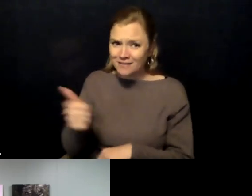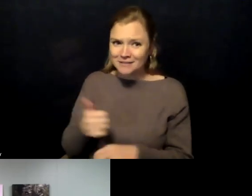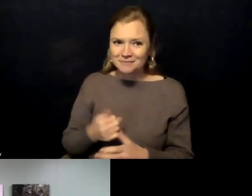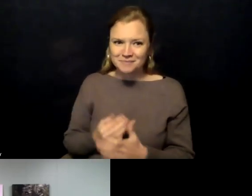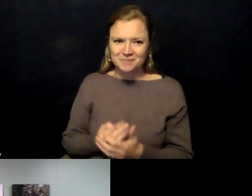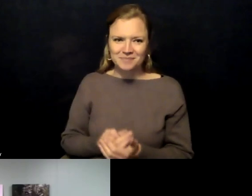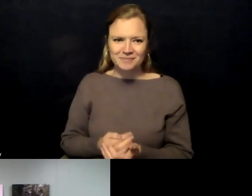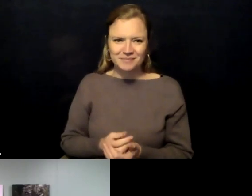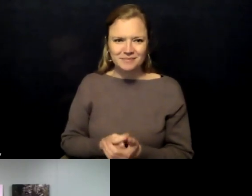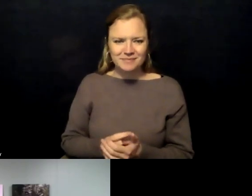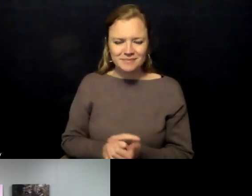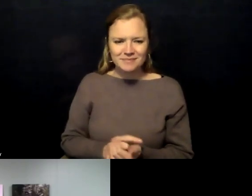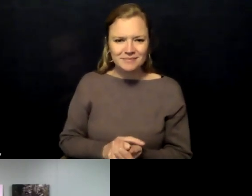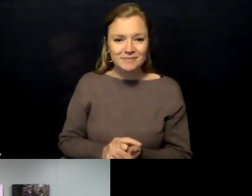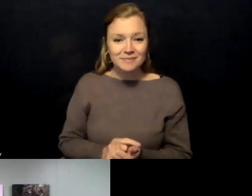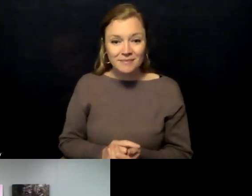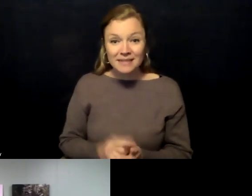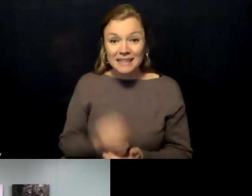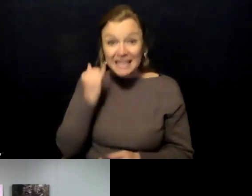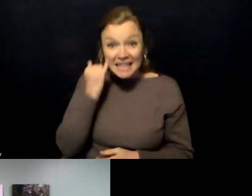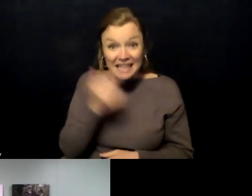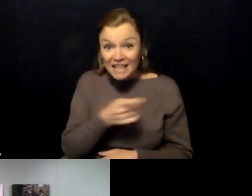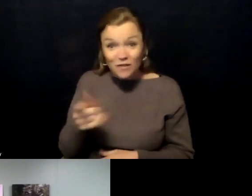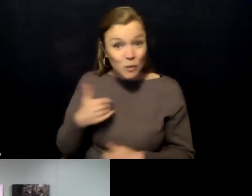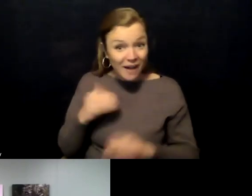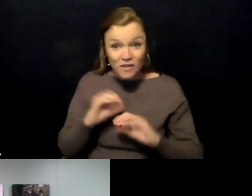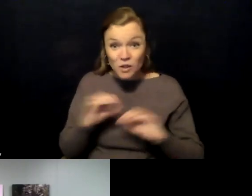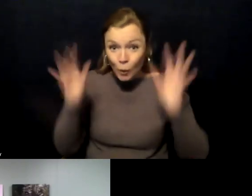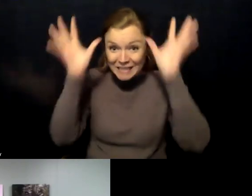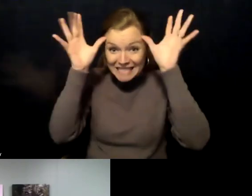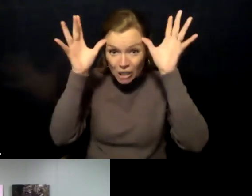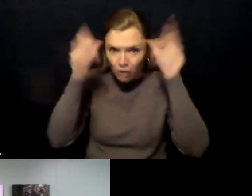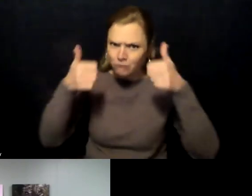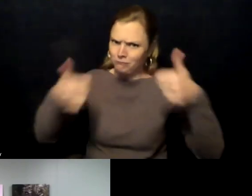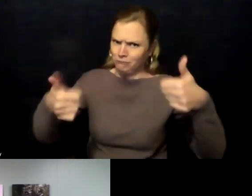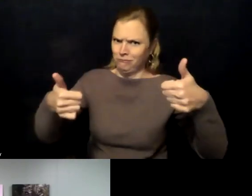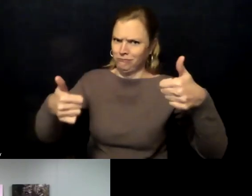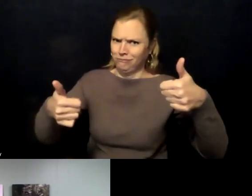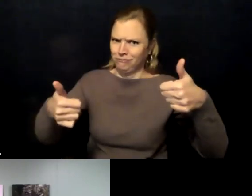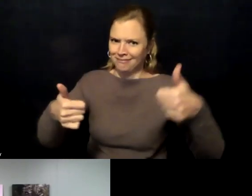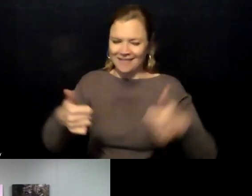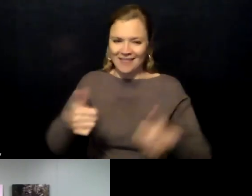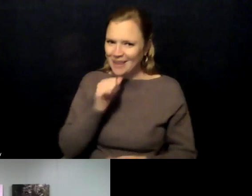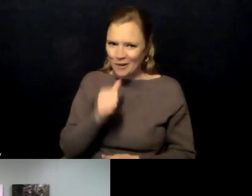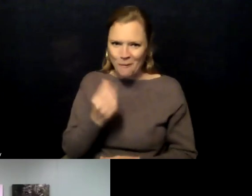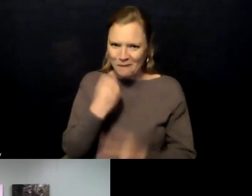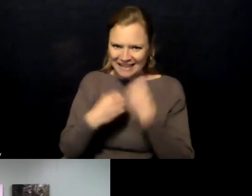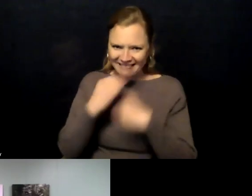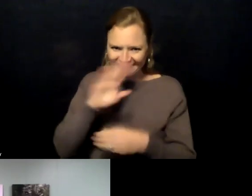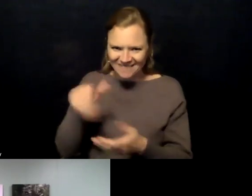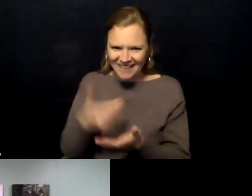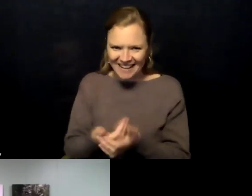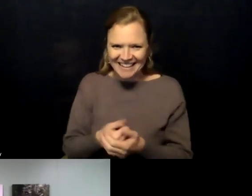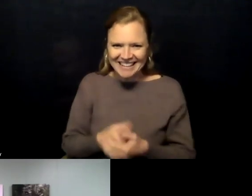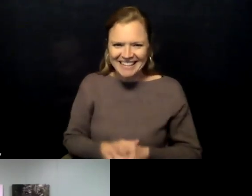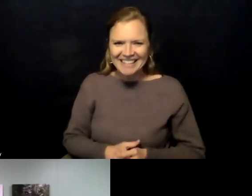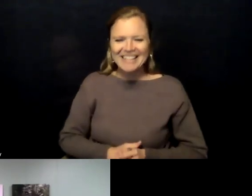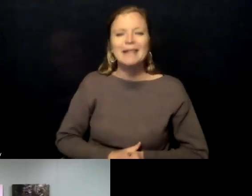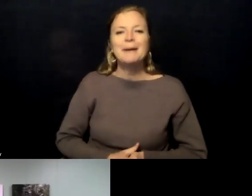if you don't have deer that are going to eat all your flowers, it's even a better idea for butterflies.